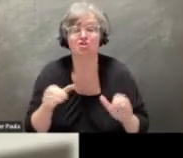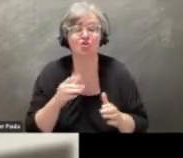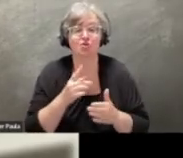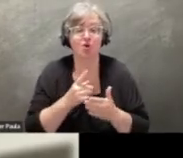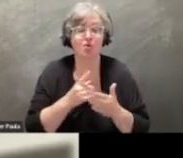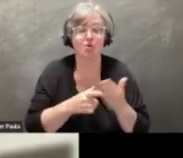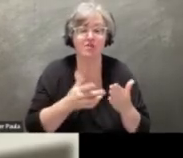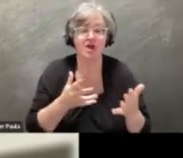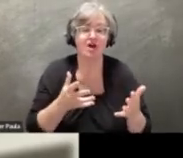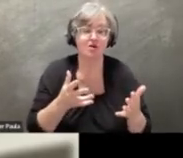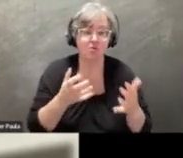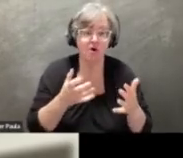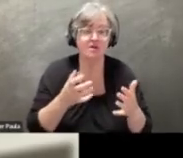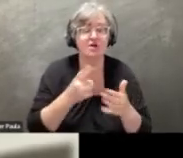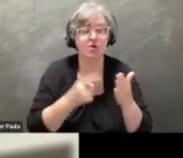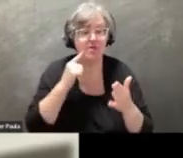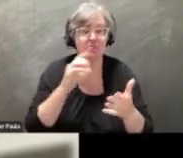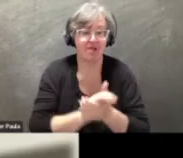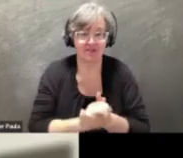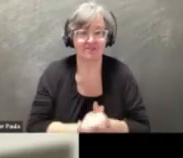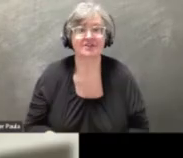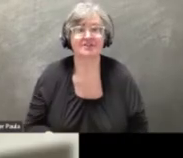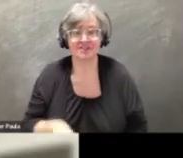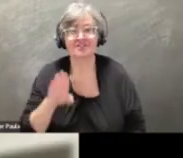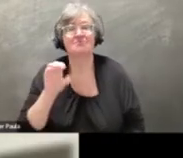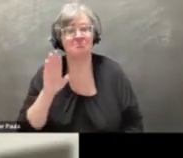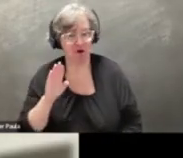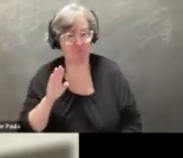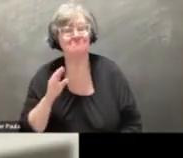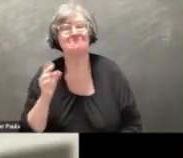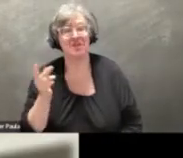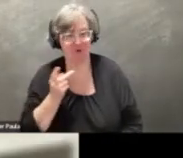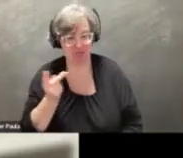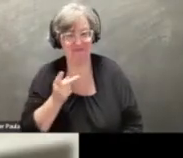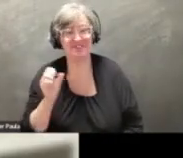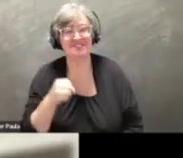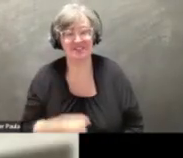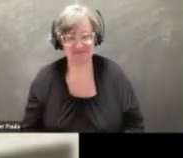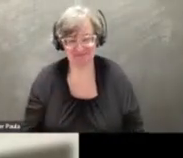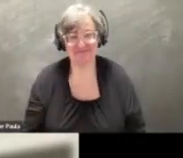they believe in. So I think, yeah, go ahead.